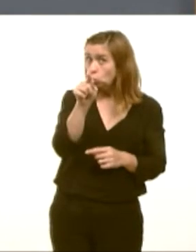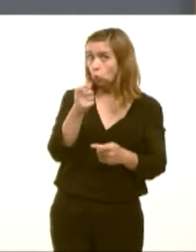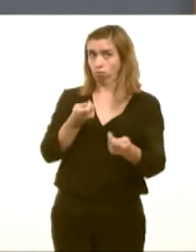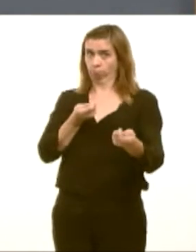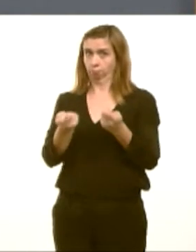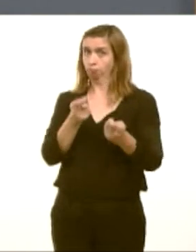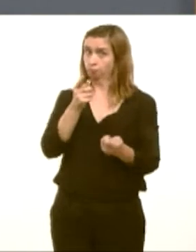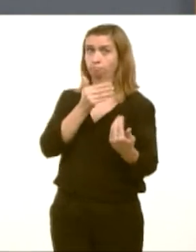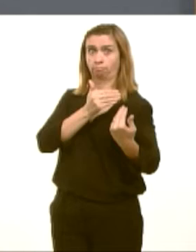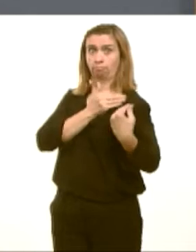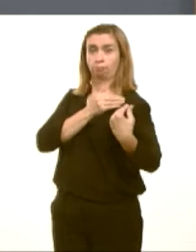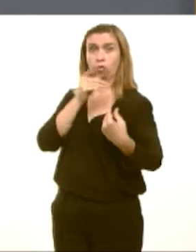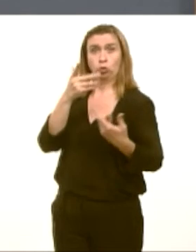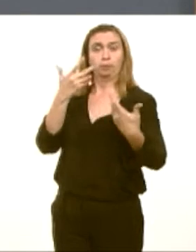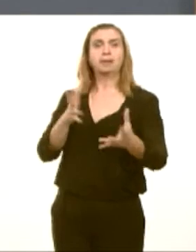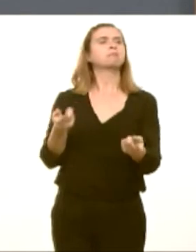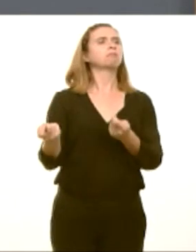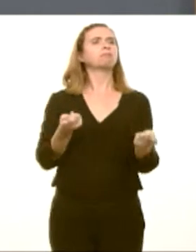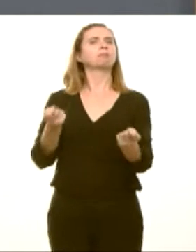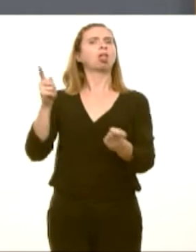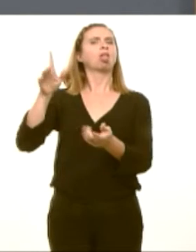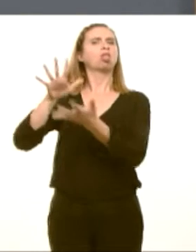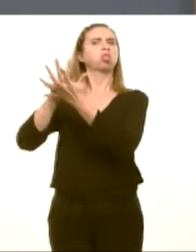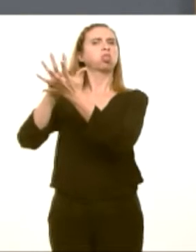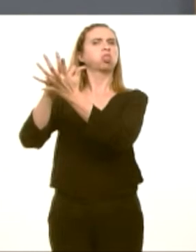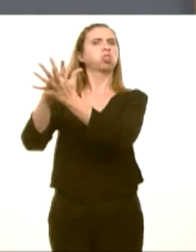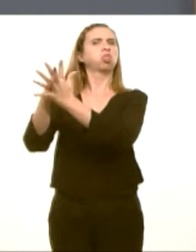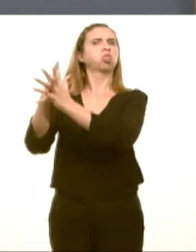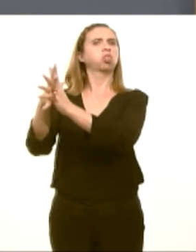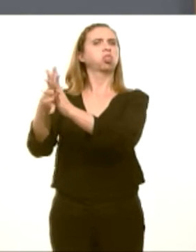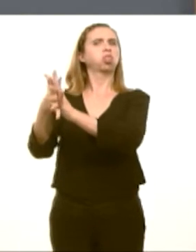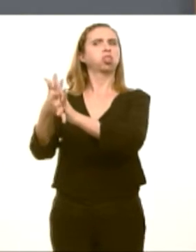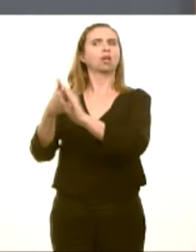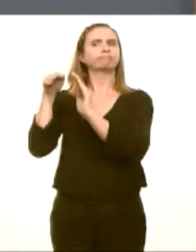that has overseen the deterioration of those services over many years.